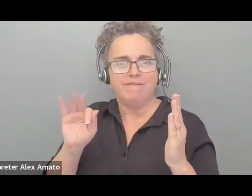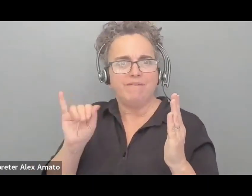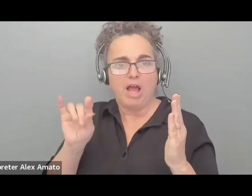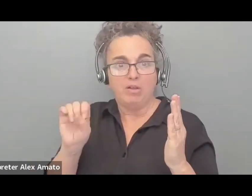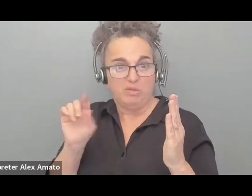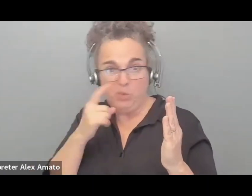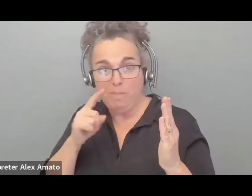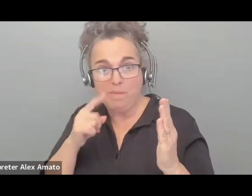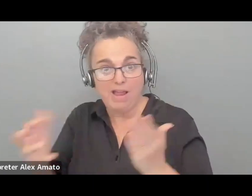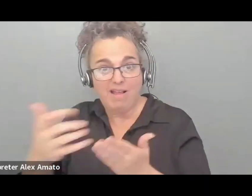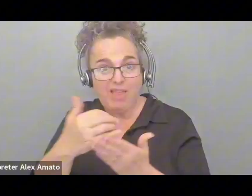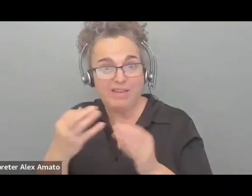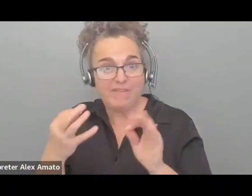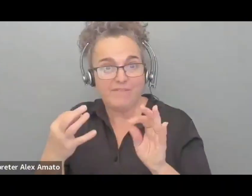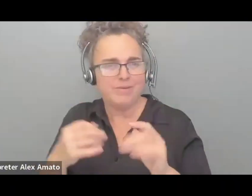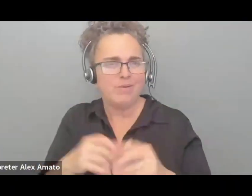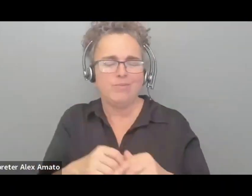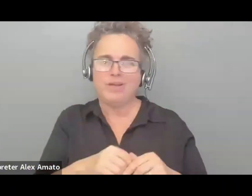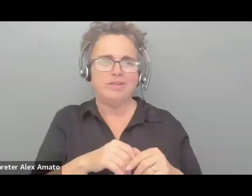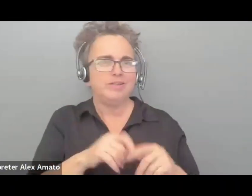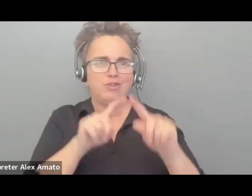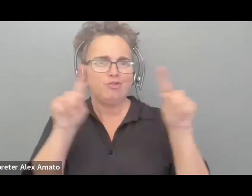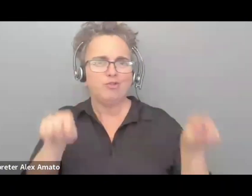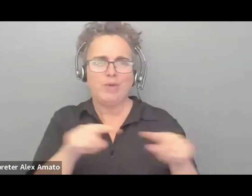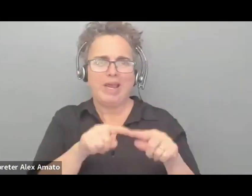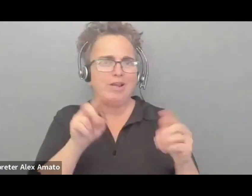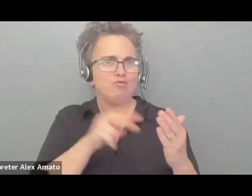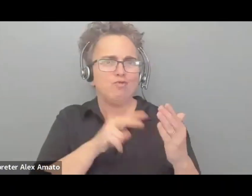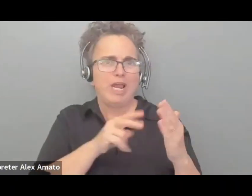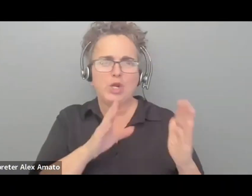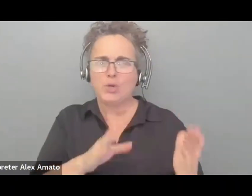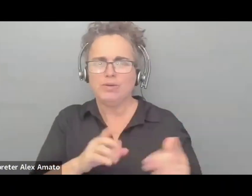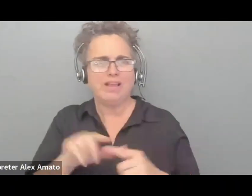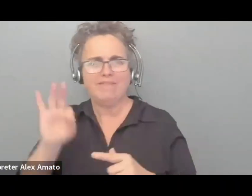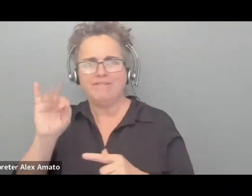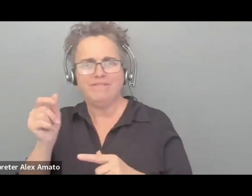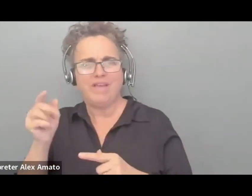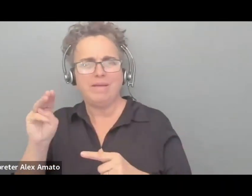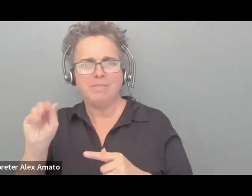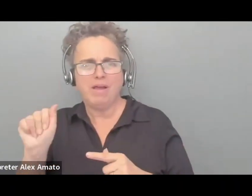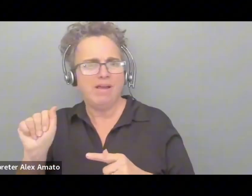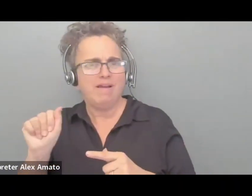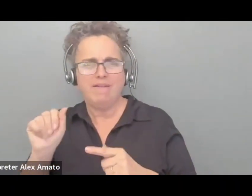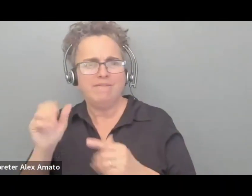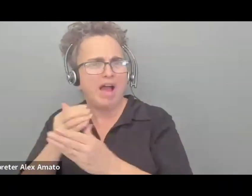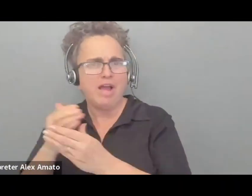and Figma files, that's just not gonna work. So how do we train people and how do we adapt research to make sure